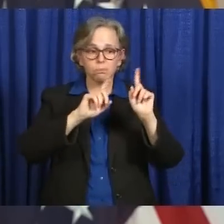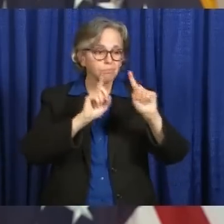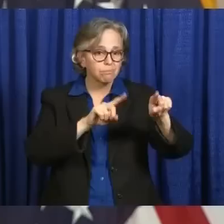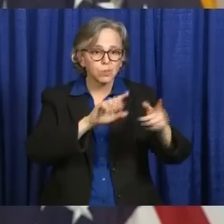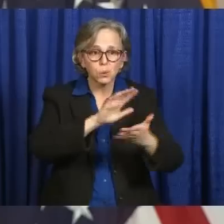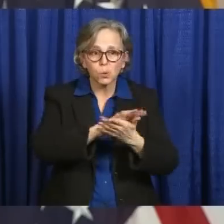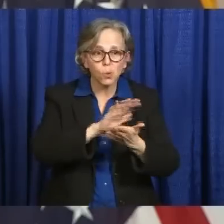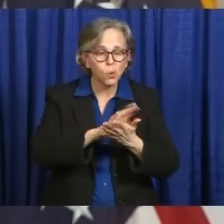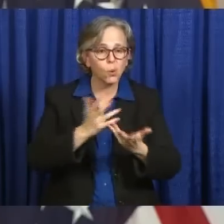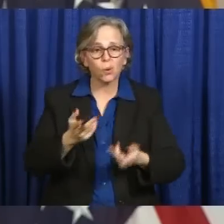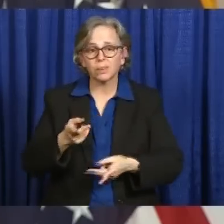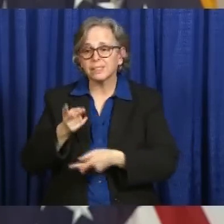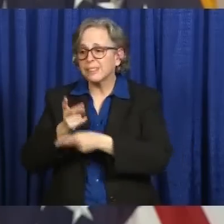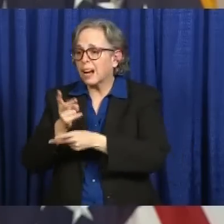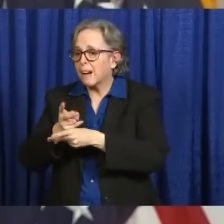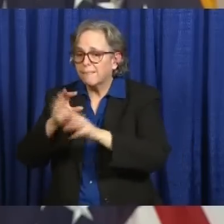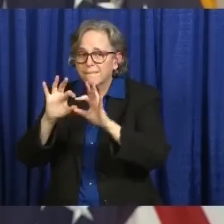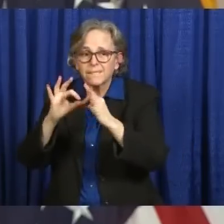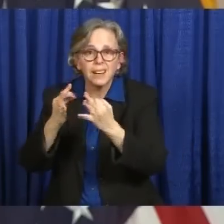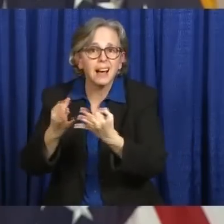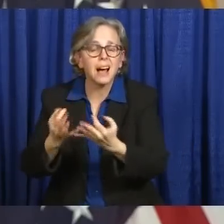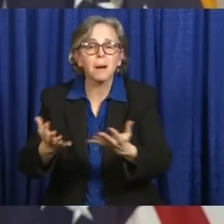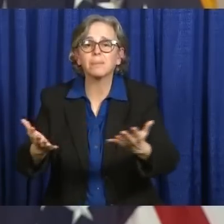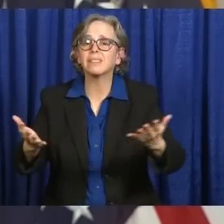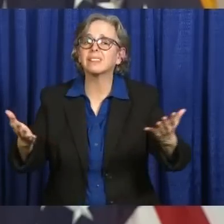FOR ALL OF US IT MAY LOOK